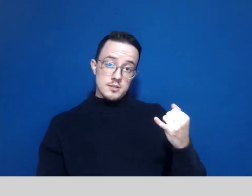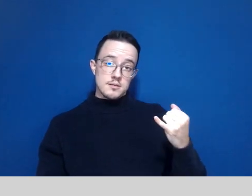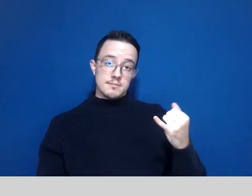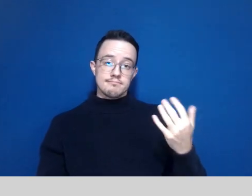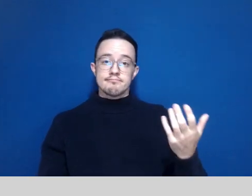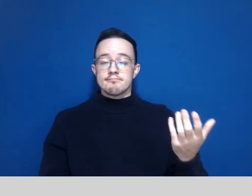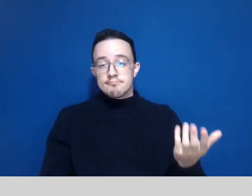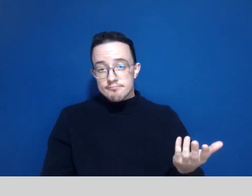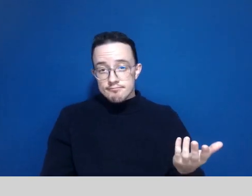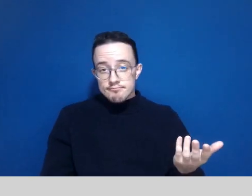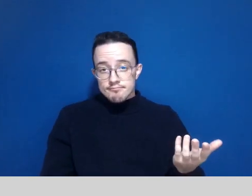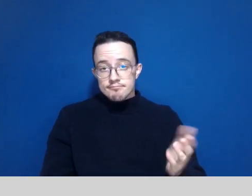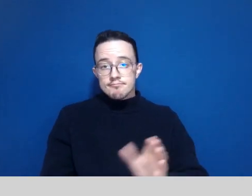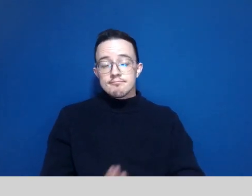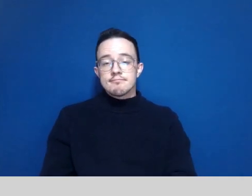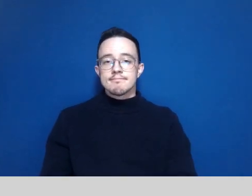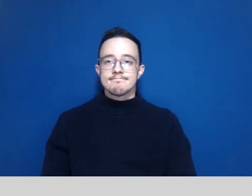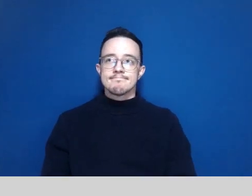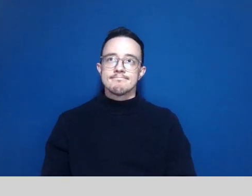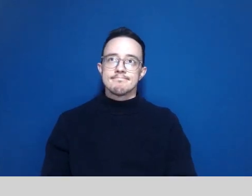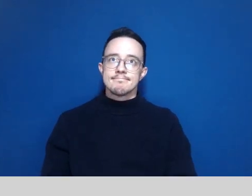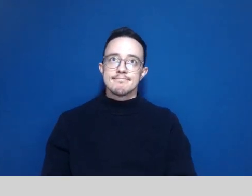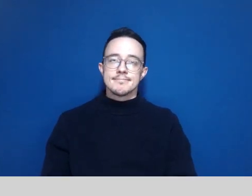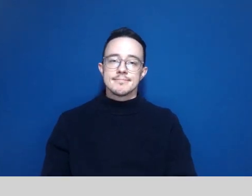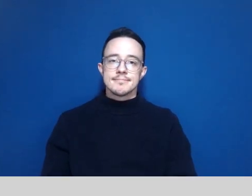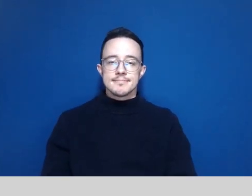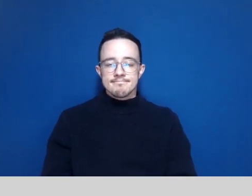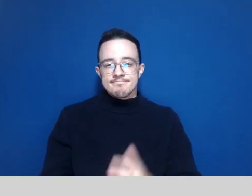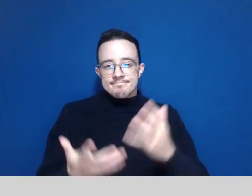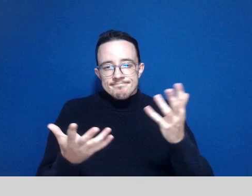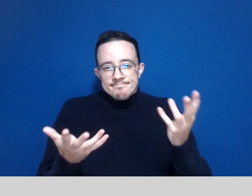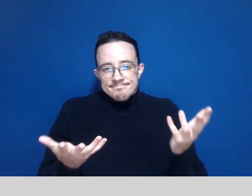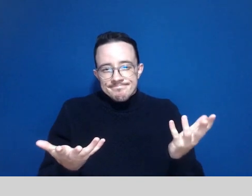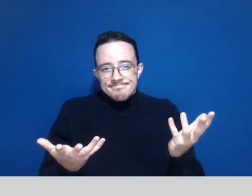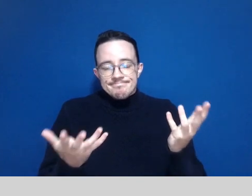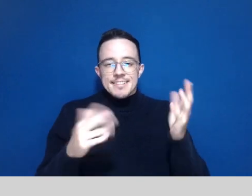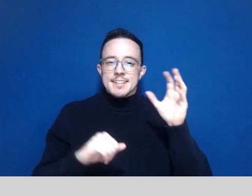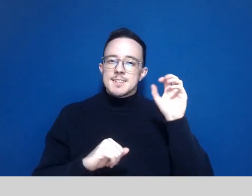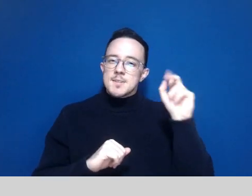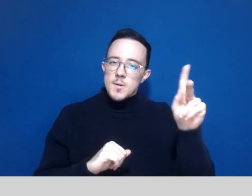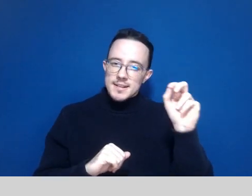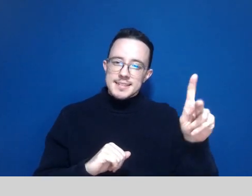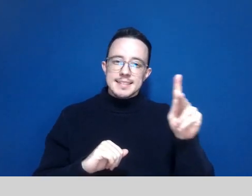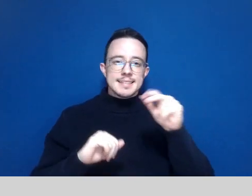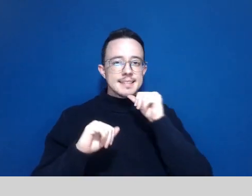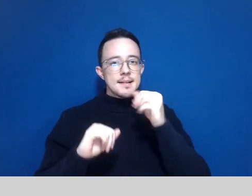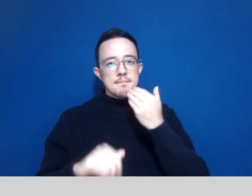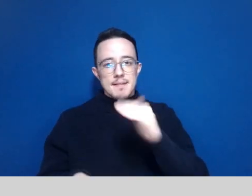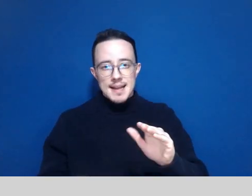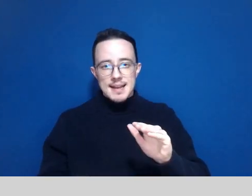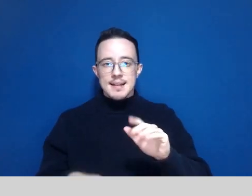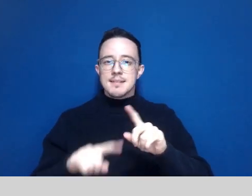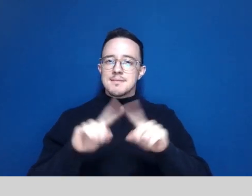which, you know, that's, it's not too bad. It's not a big deal to do that.